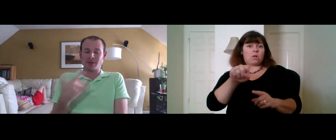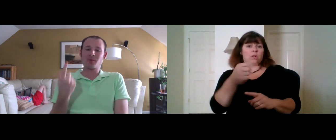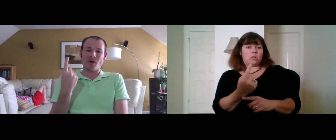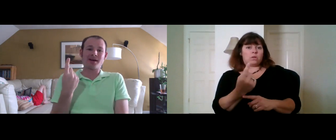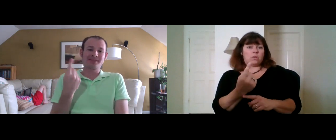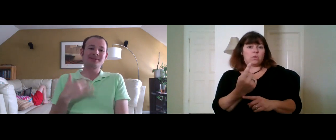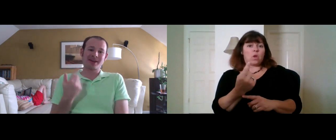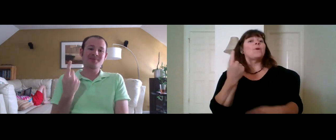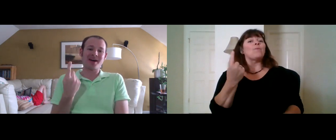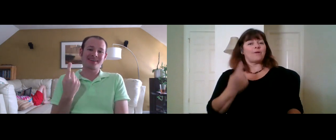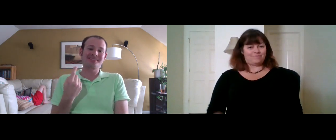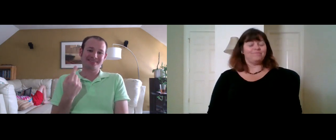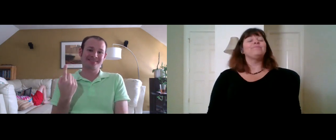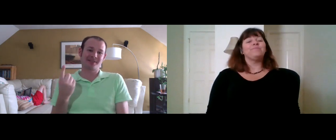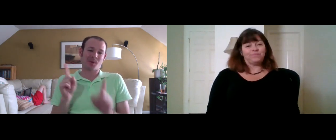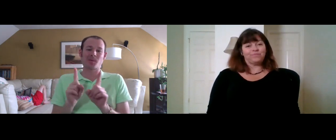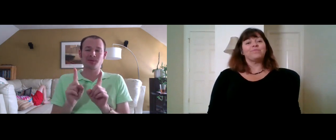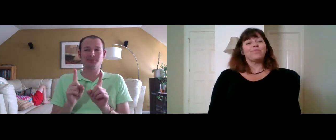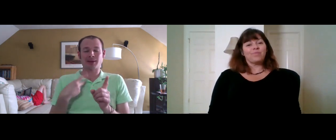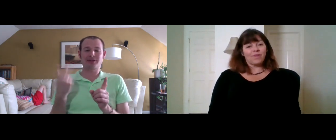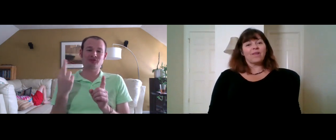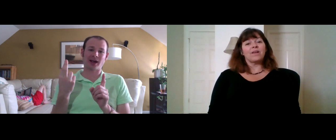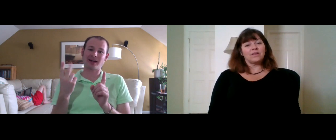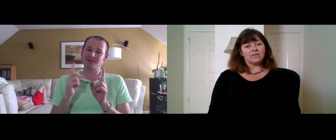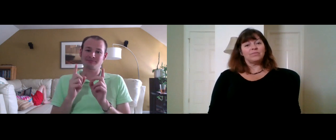Just one other student, two of us